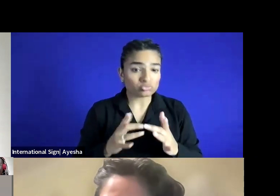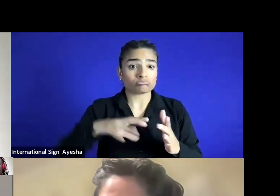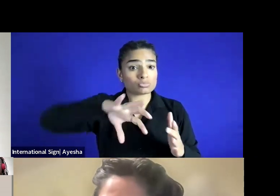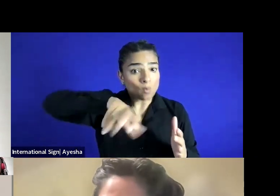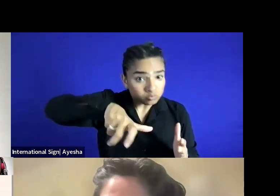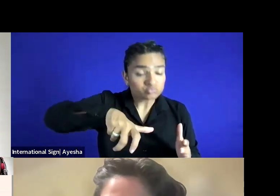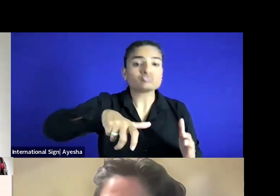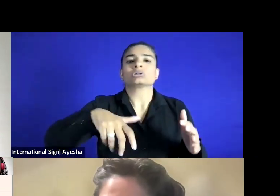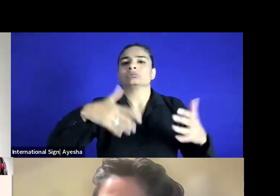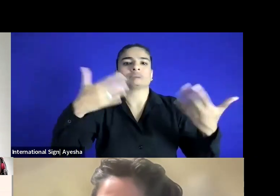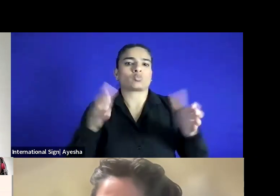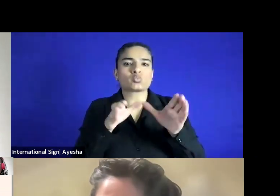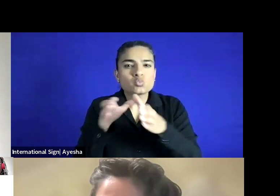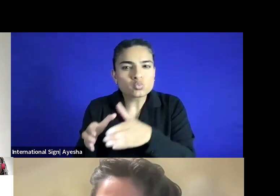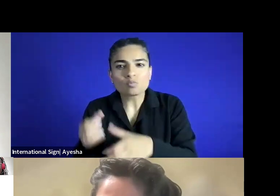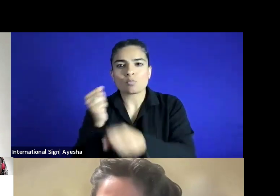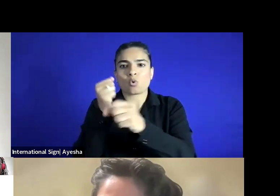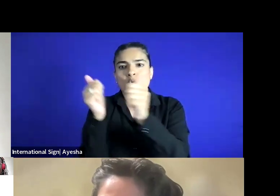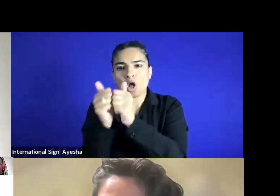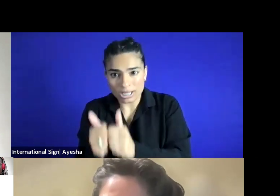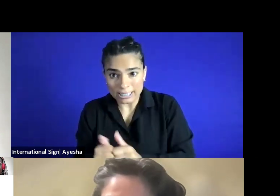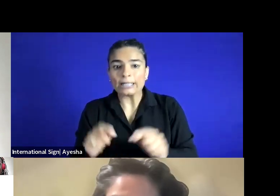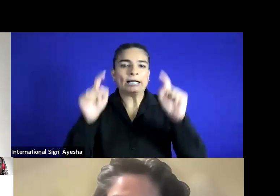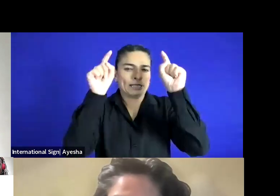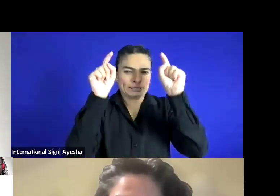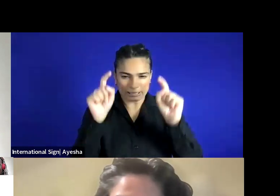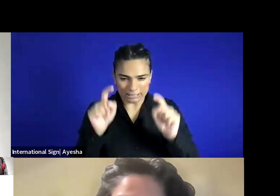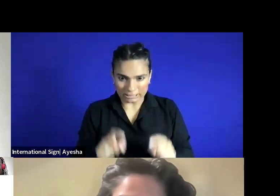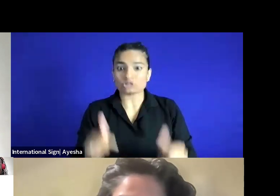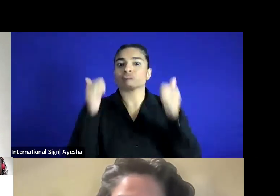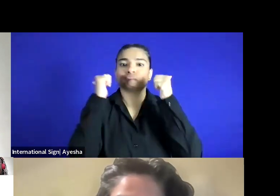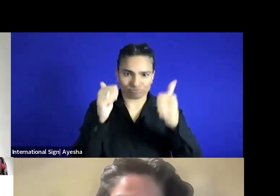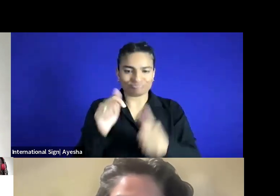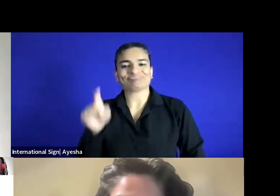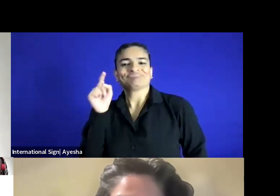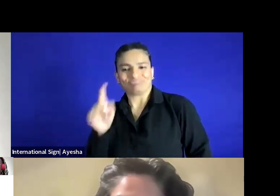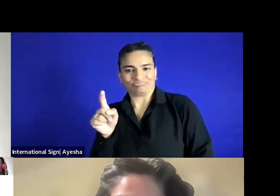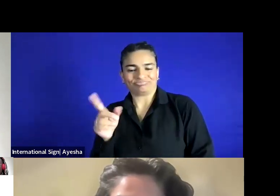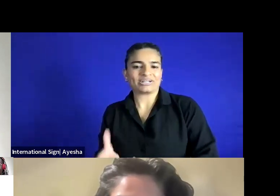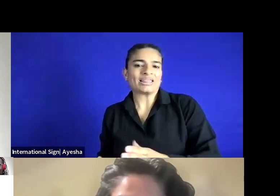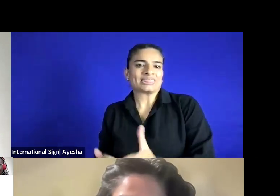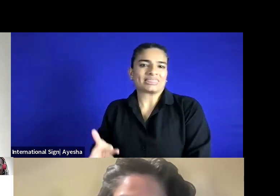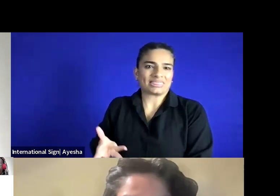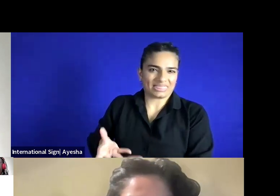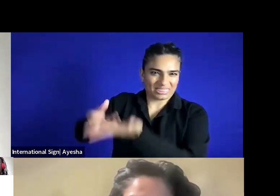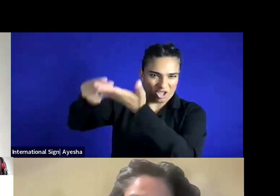Once you save the changes, if you want to see how that one looks like, this is how it looks like. Yeah.